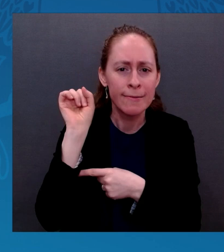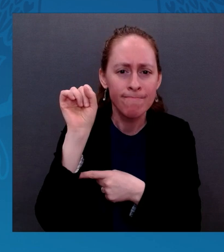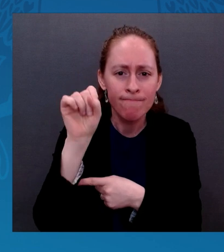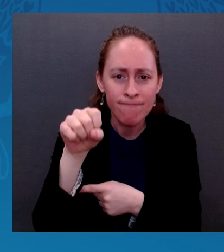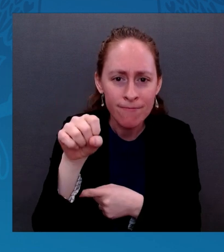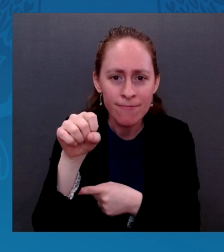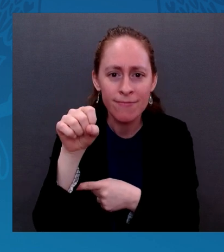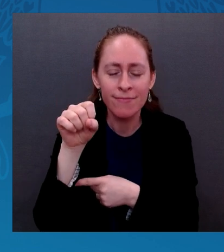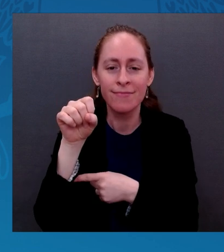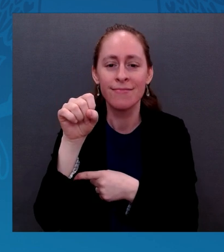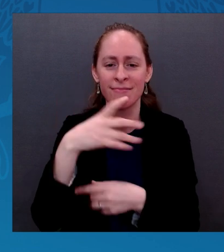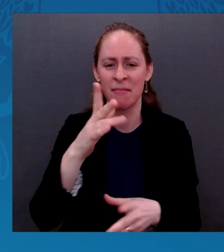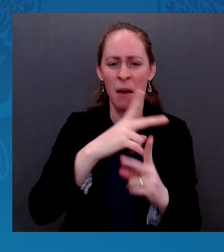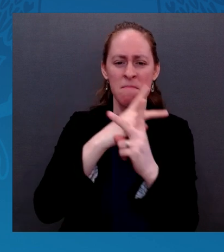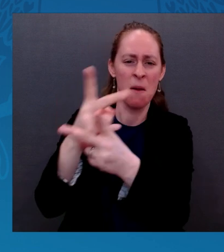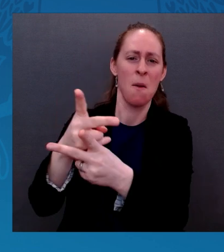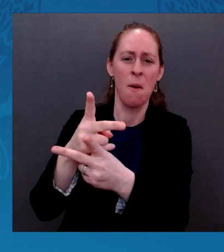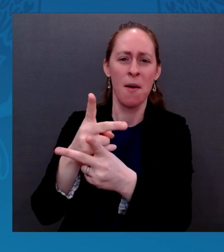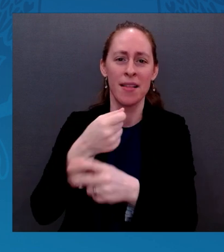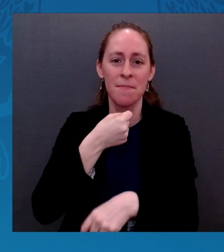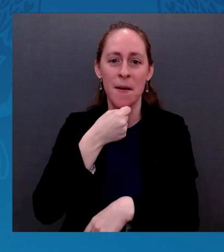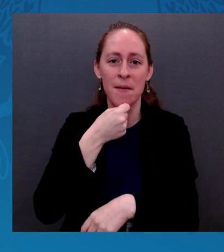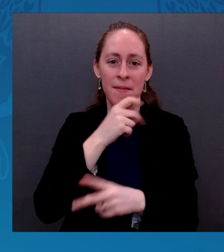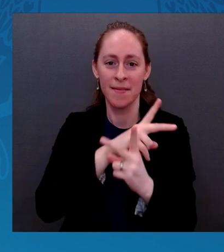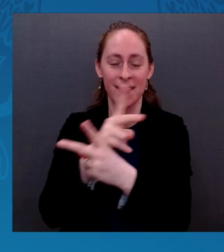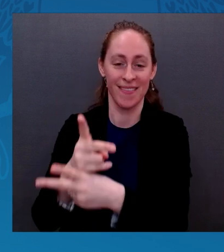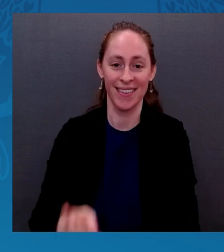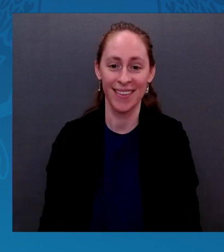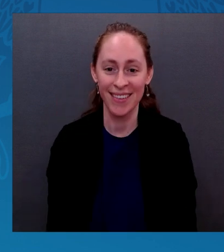Shamika Trautman: Hello. Okay, awesome. Can I get closer?